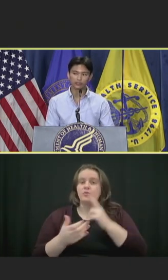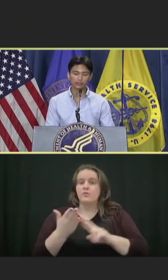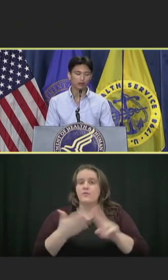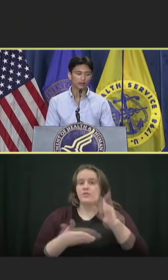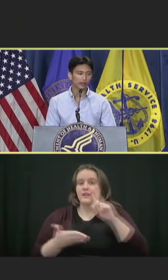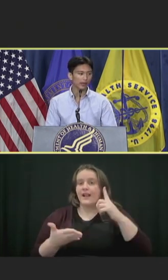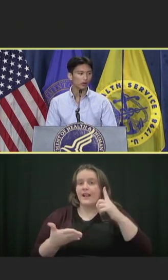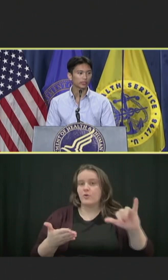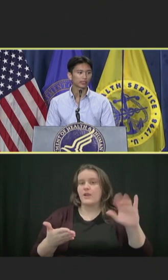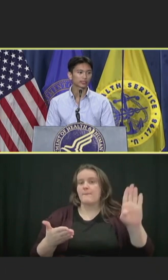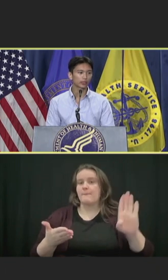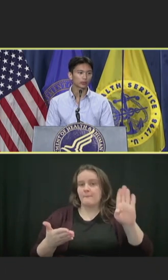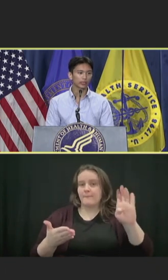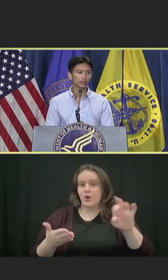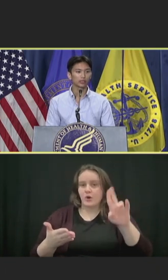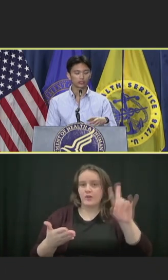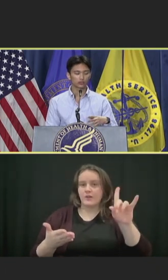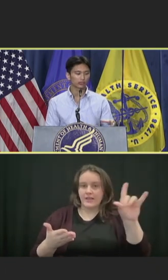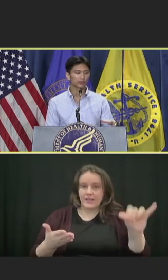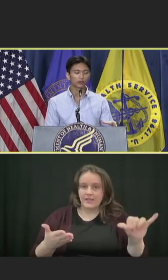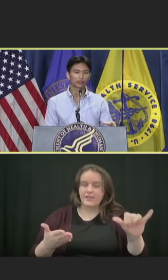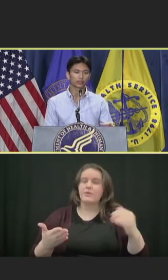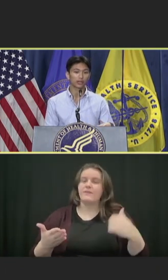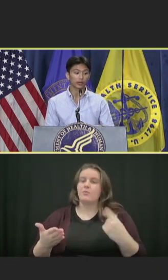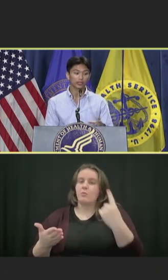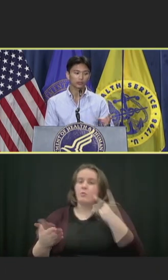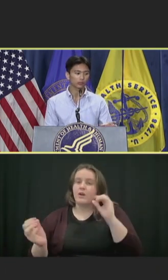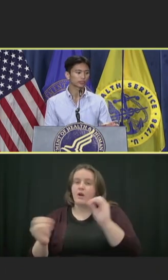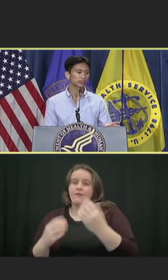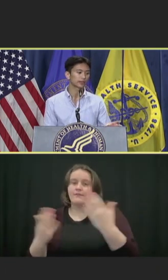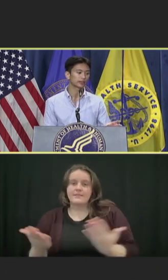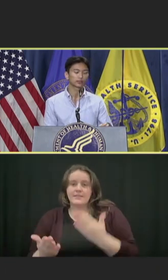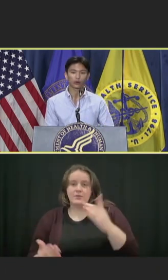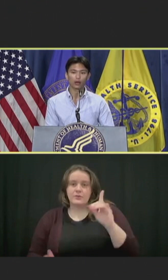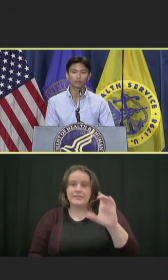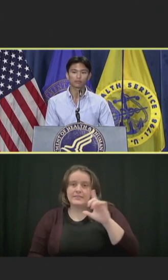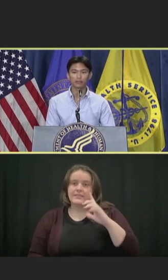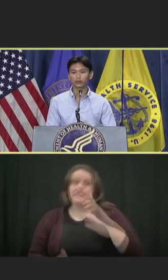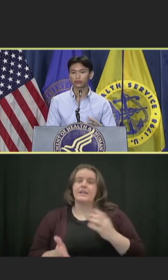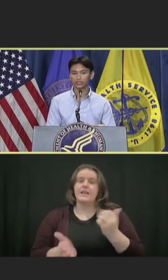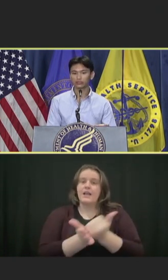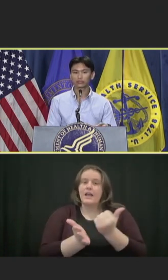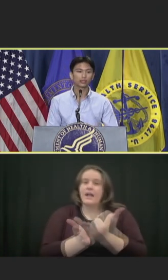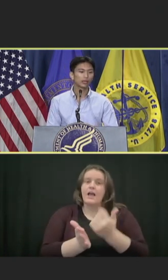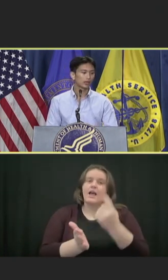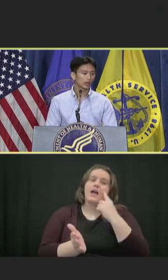on helping accelerate drug development and regulatory science for unmet medical needs.